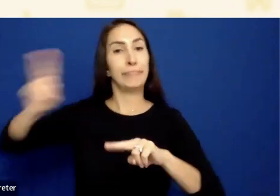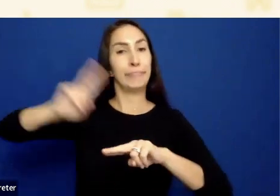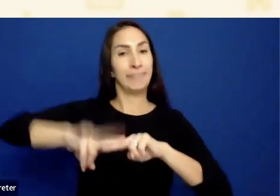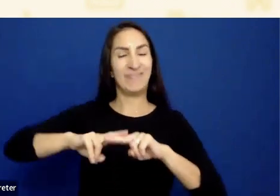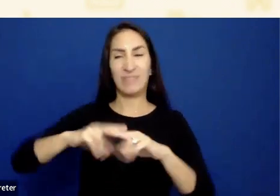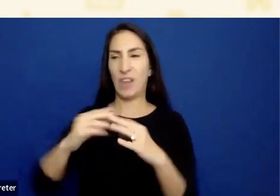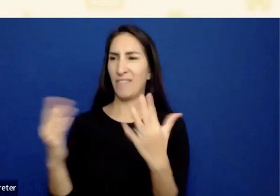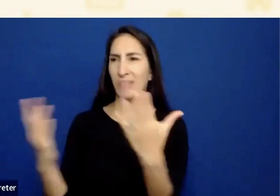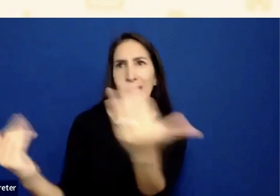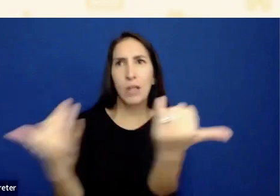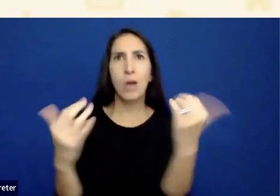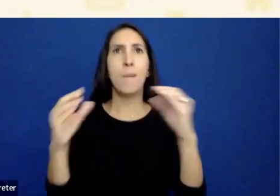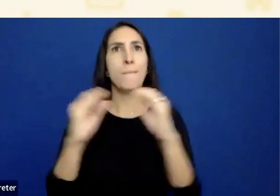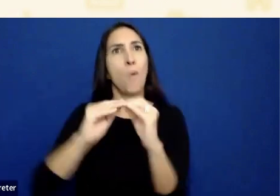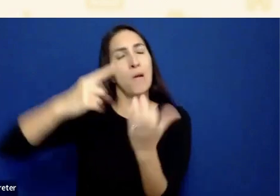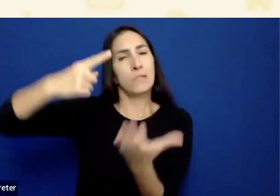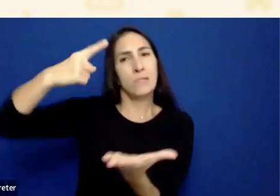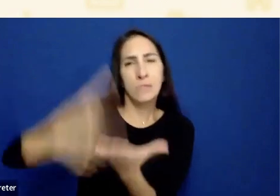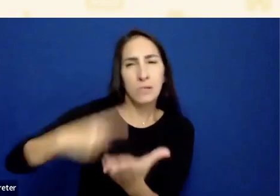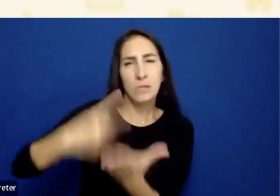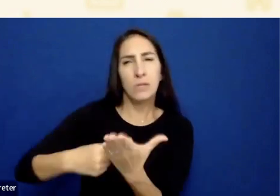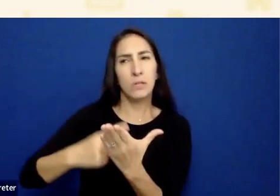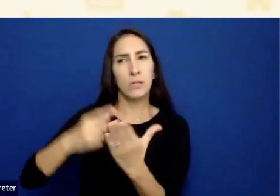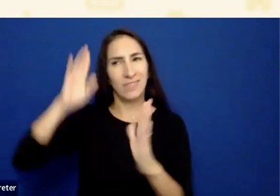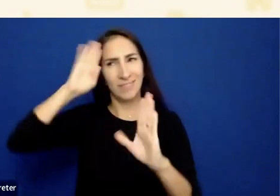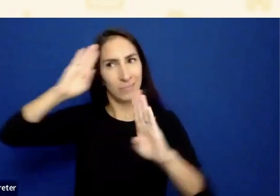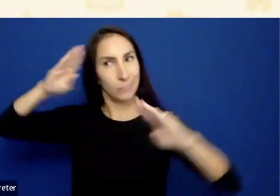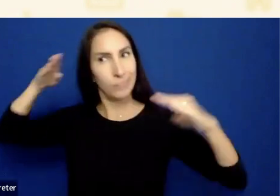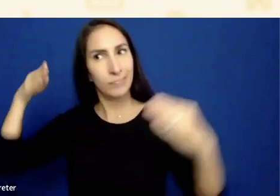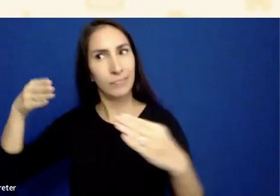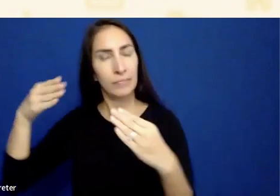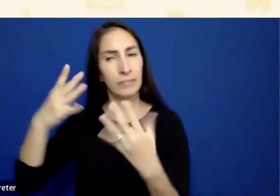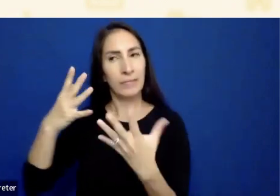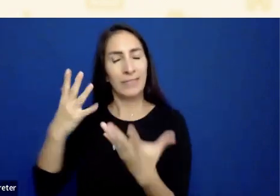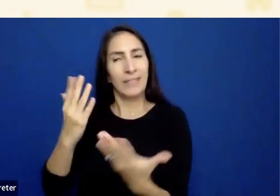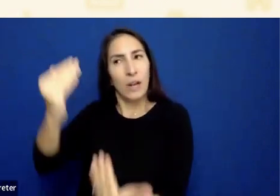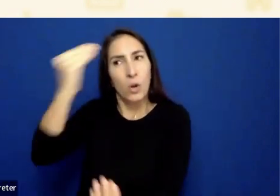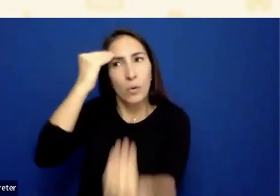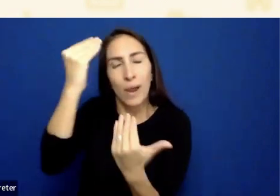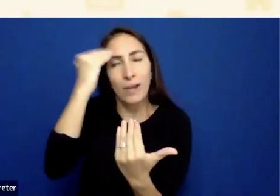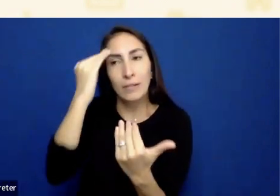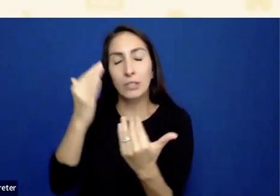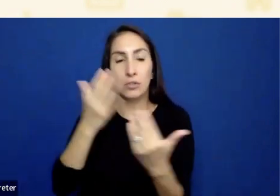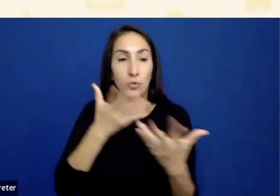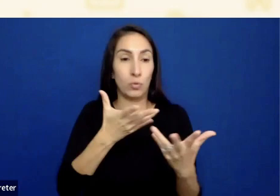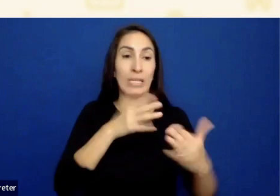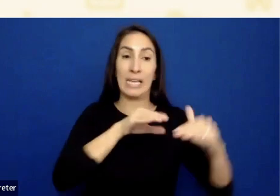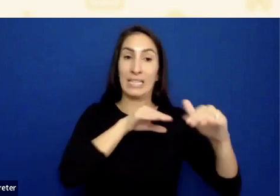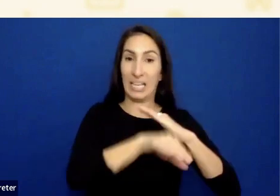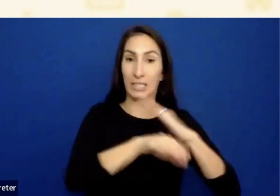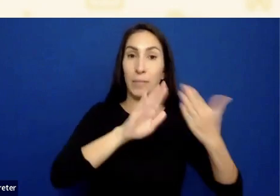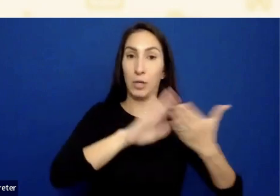that's happening between the accessibility community, which, arguably we, because I'm part of the community,